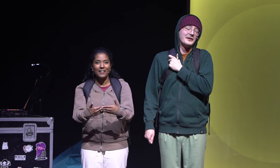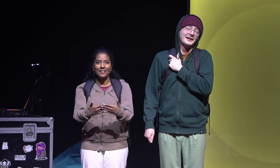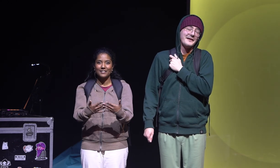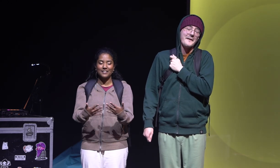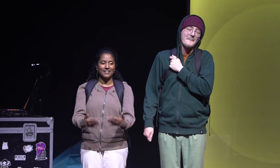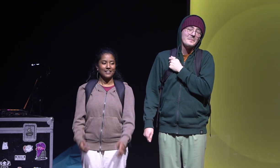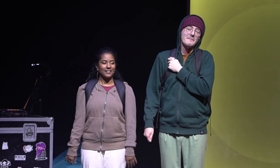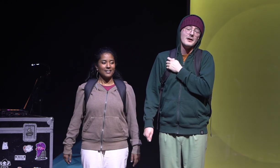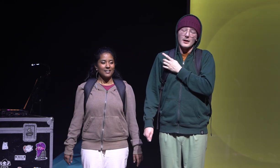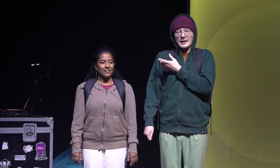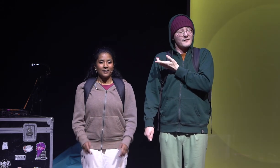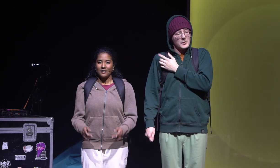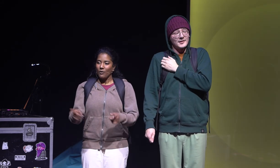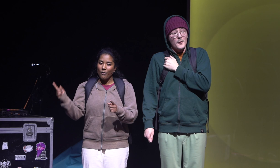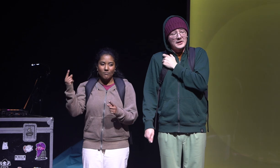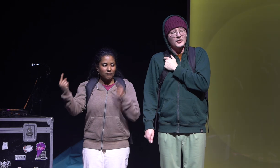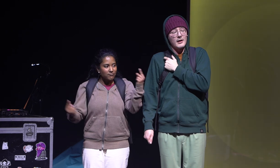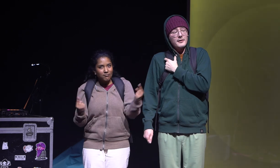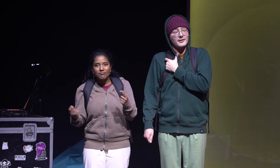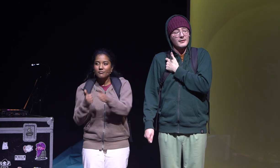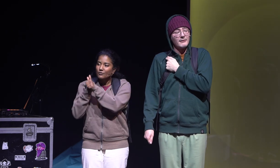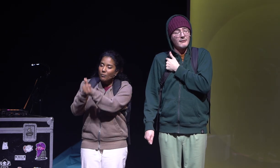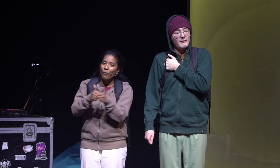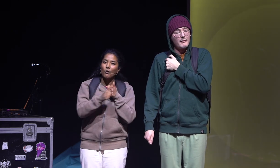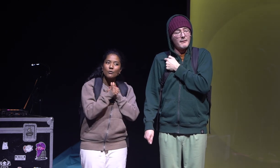helping each other out.